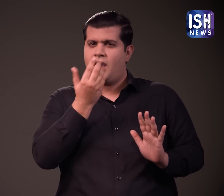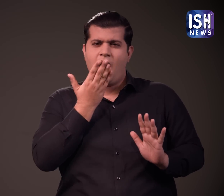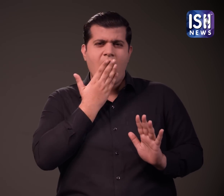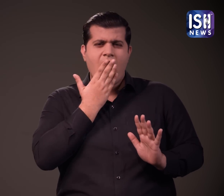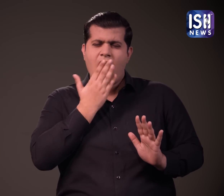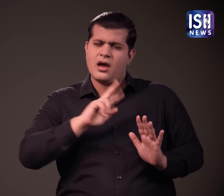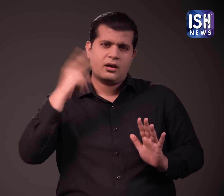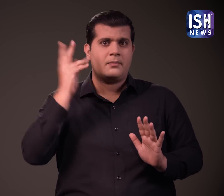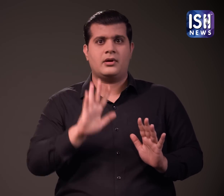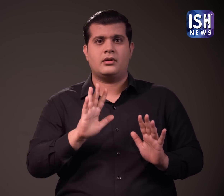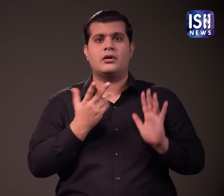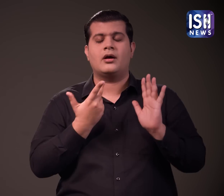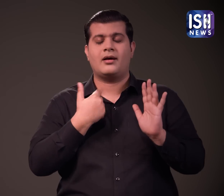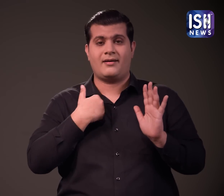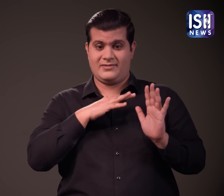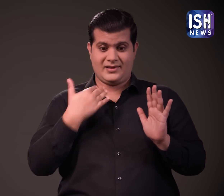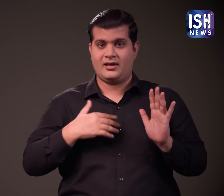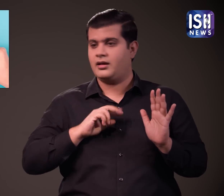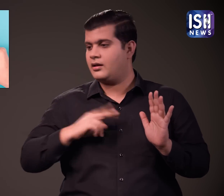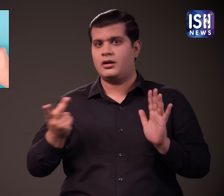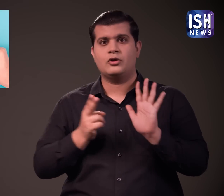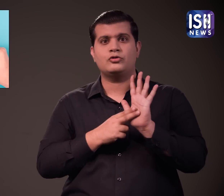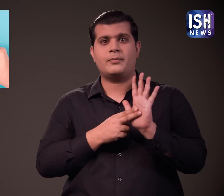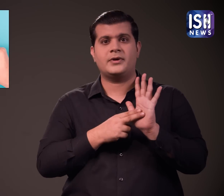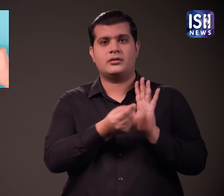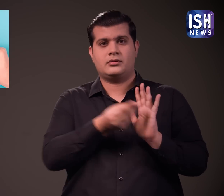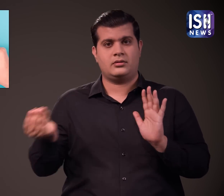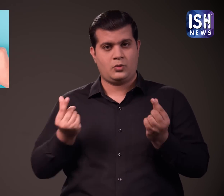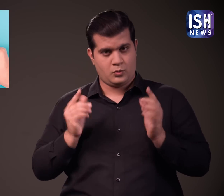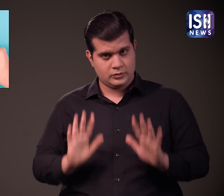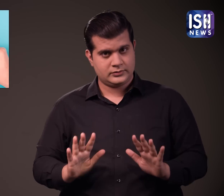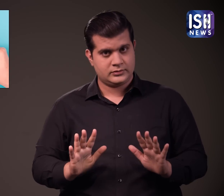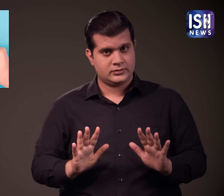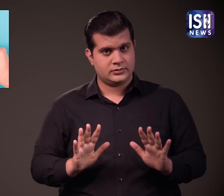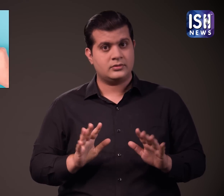The amount is quite high. Your nominee can claim the insurance.